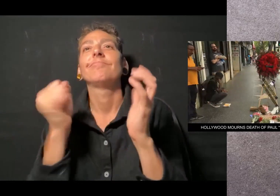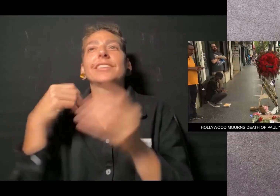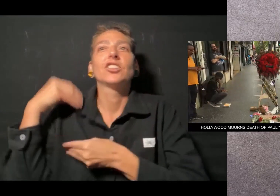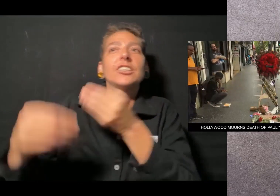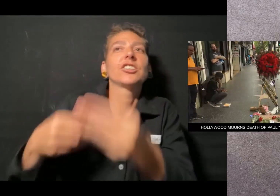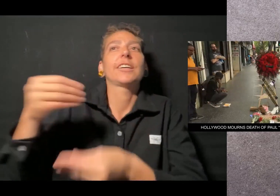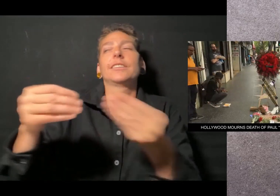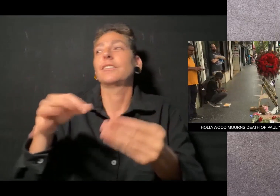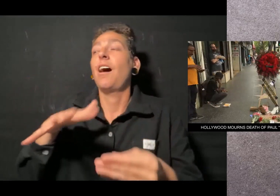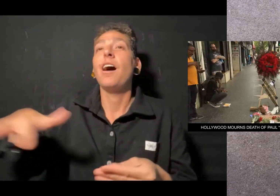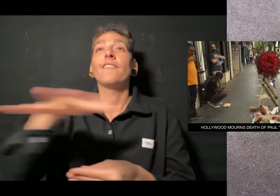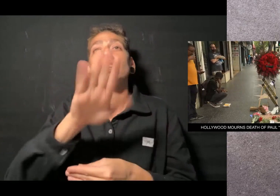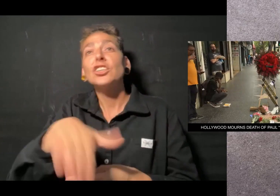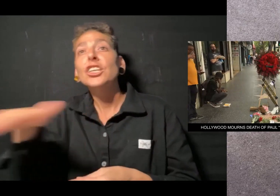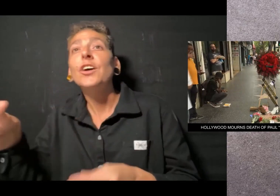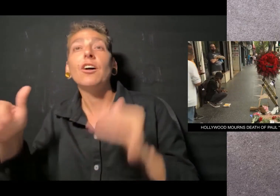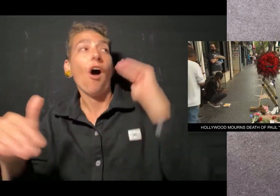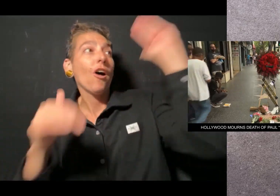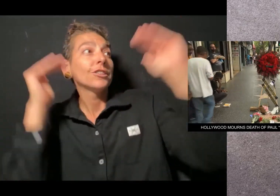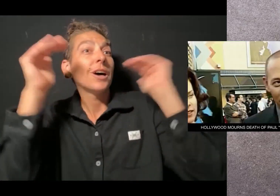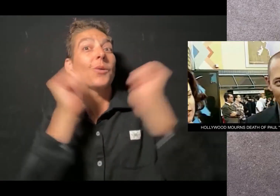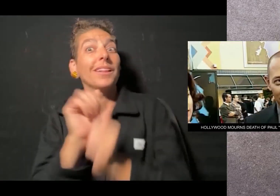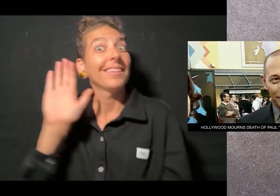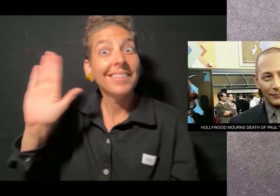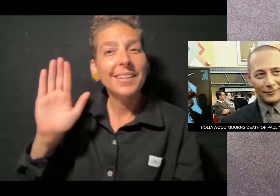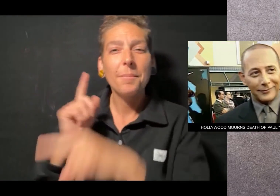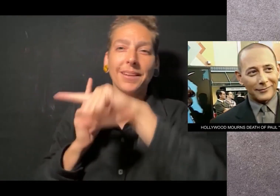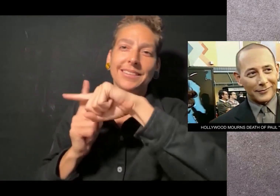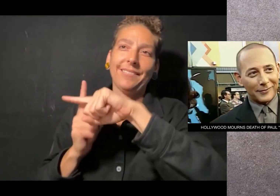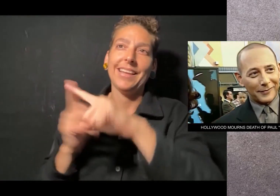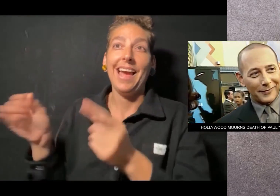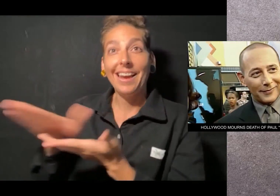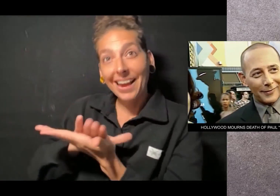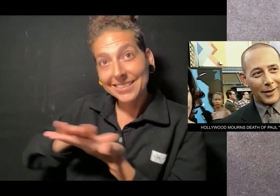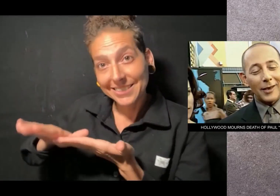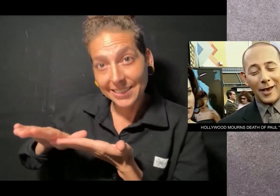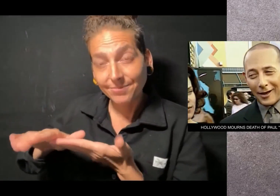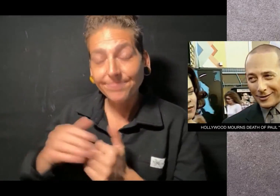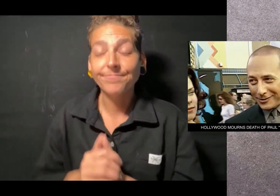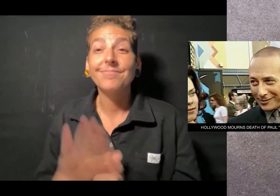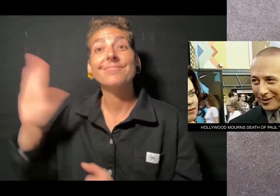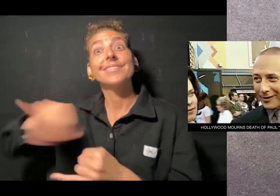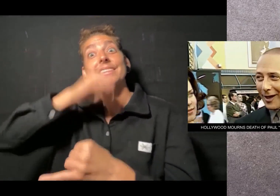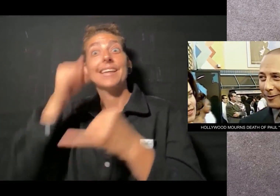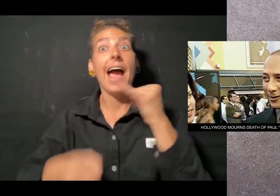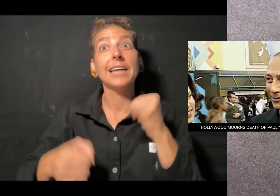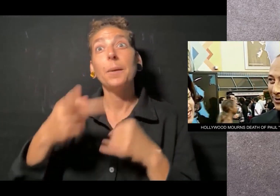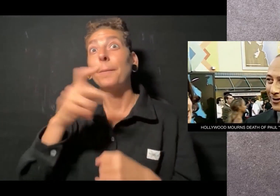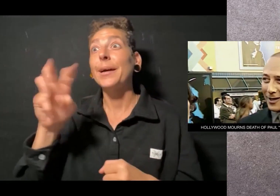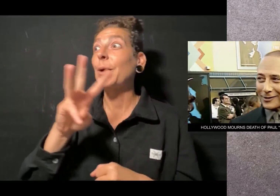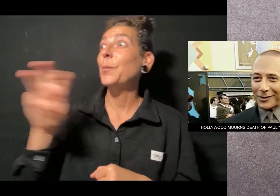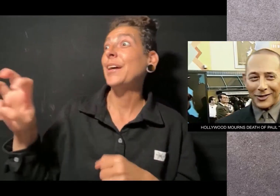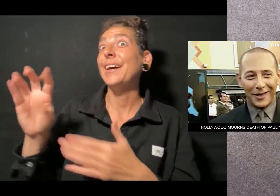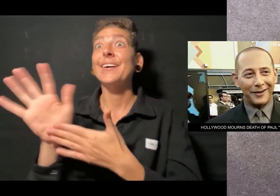Reubens delighted generations of children and adults with his positivity and kindness